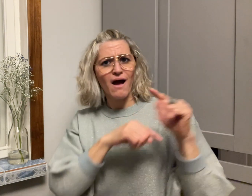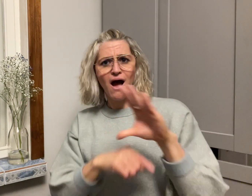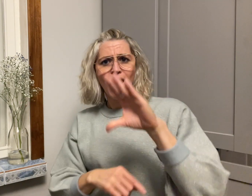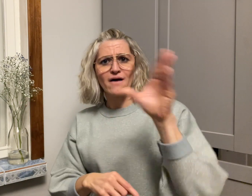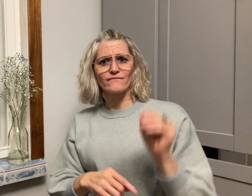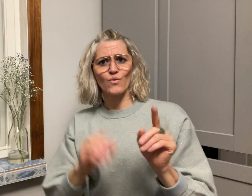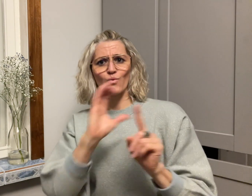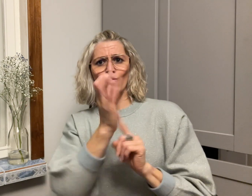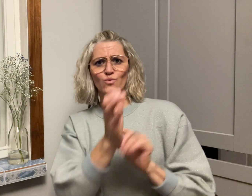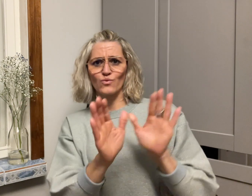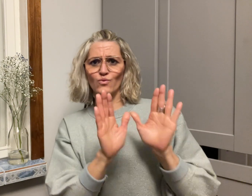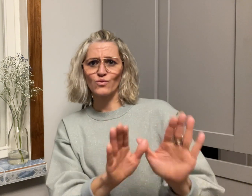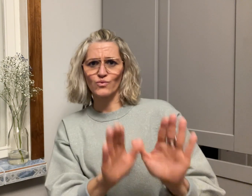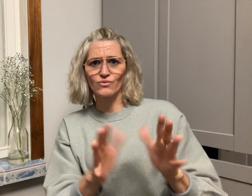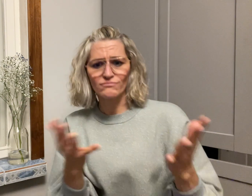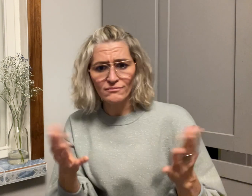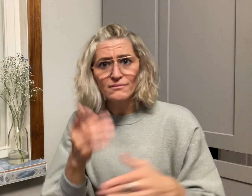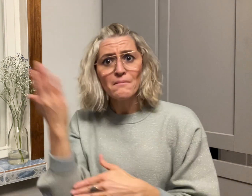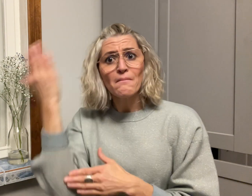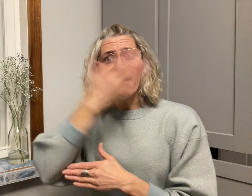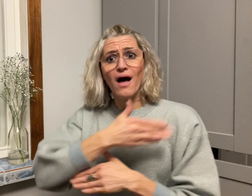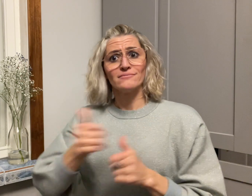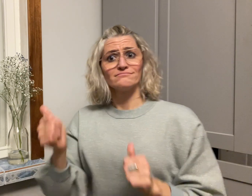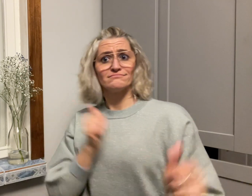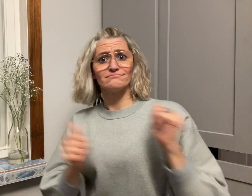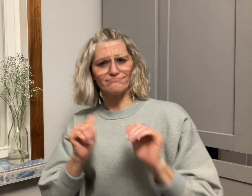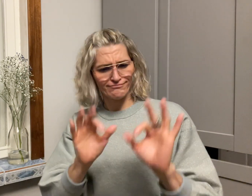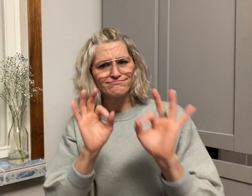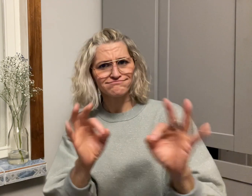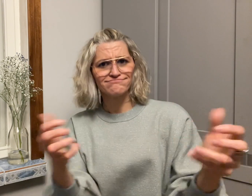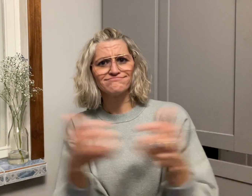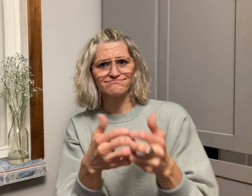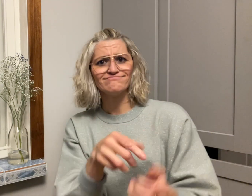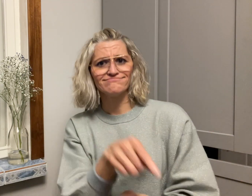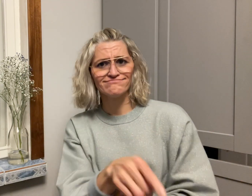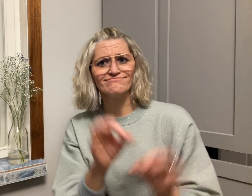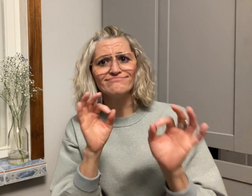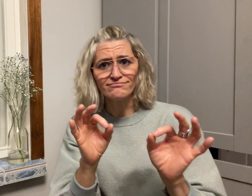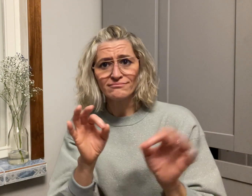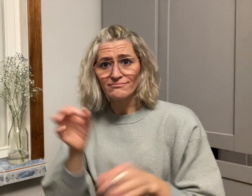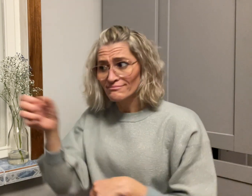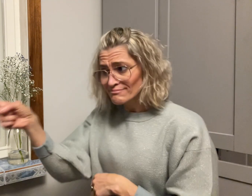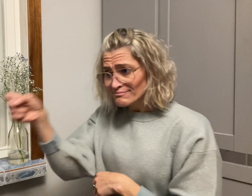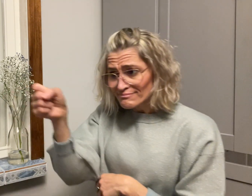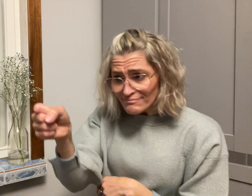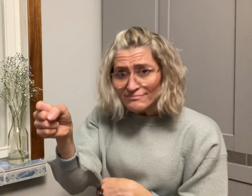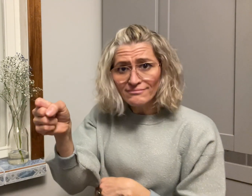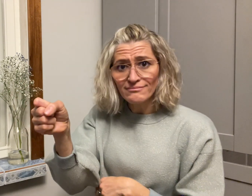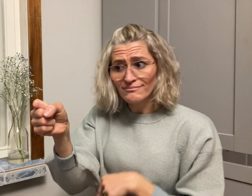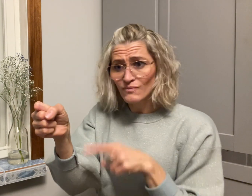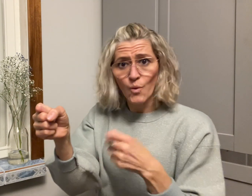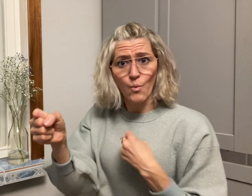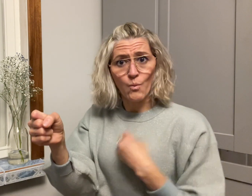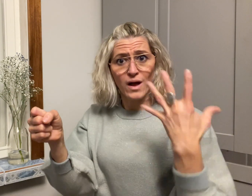Hiring white actors does not fit." Keith Wann recently